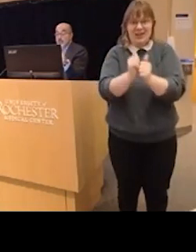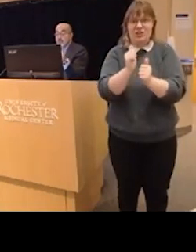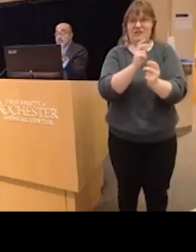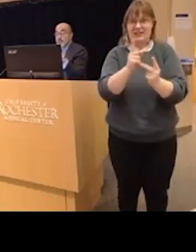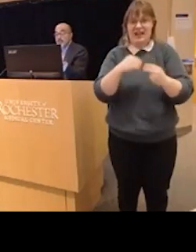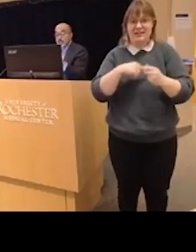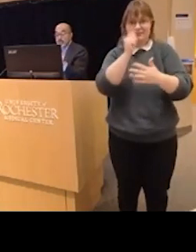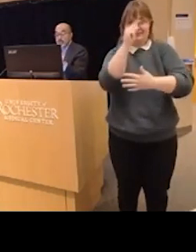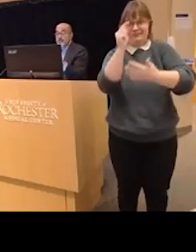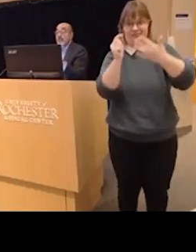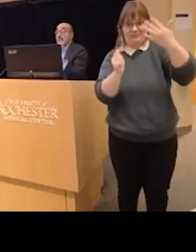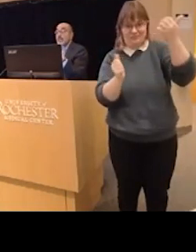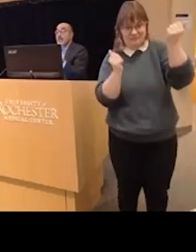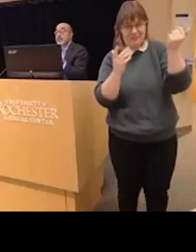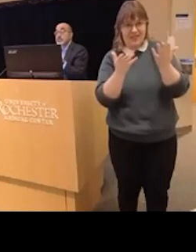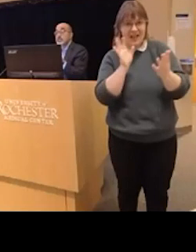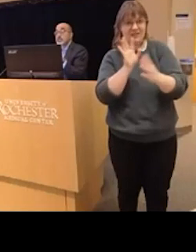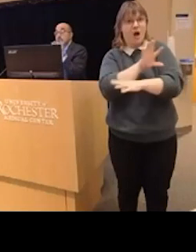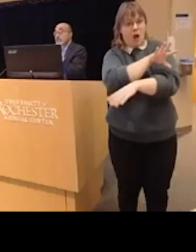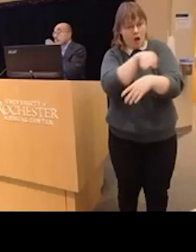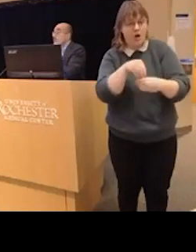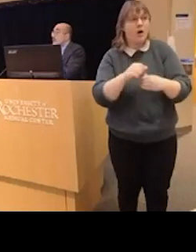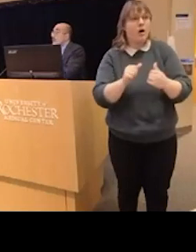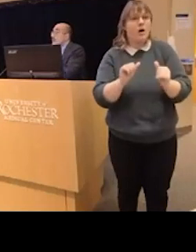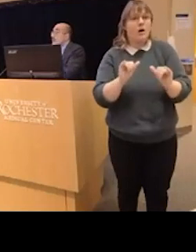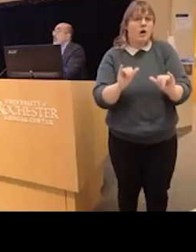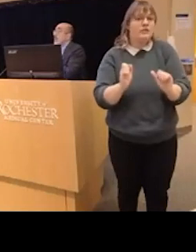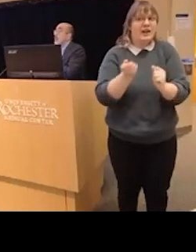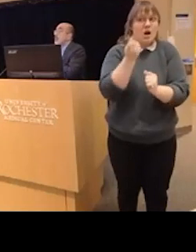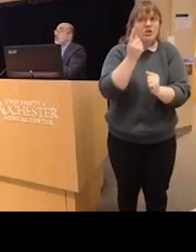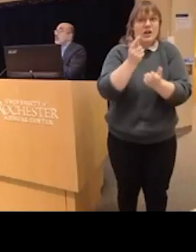which we can Mel together and that allows us to understand the treatment outcomes then we can also